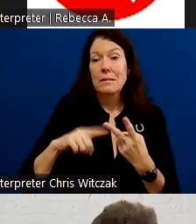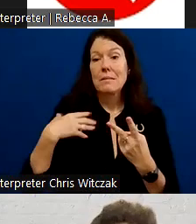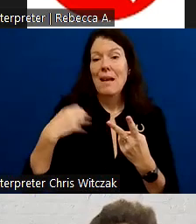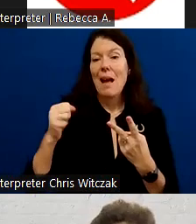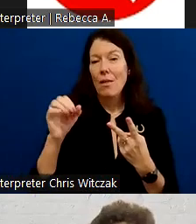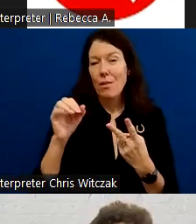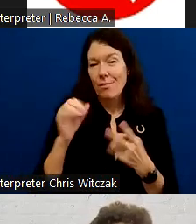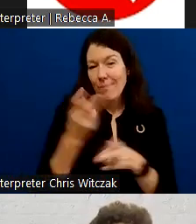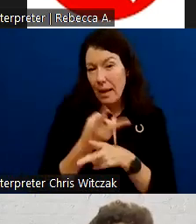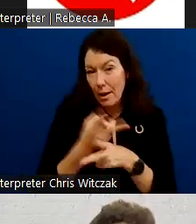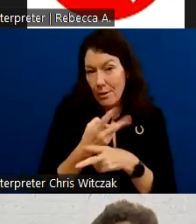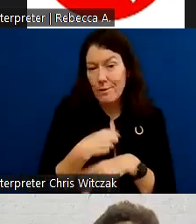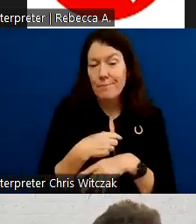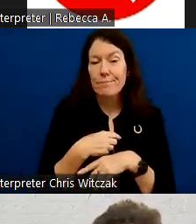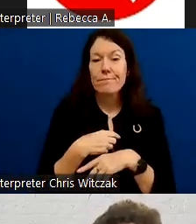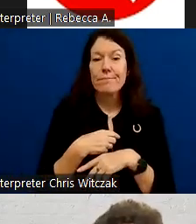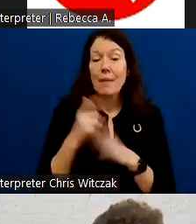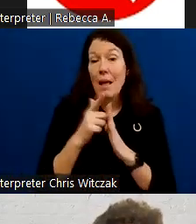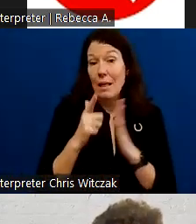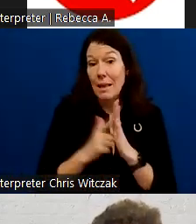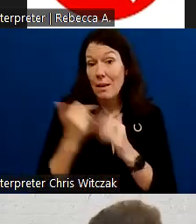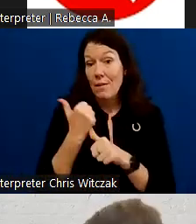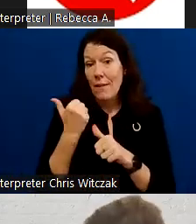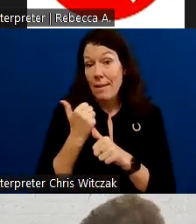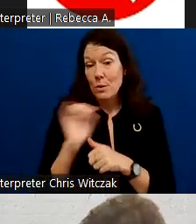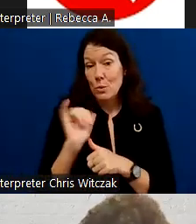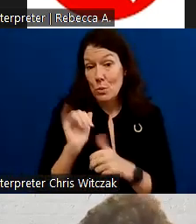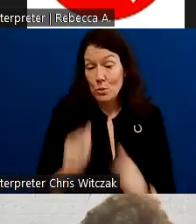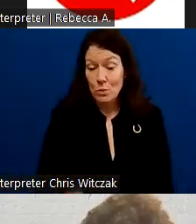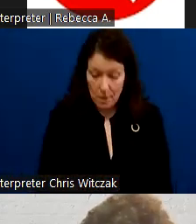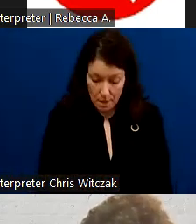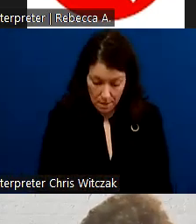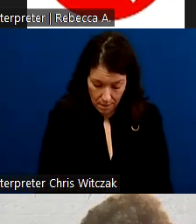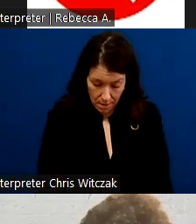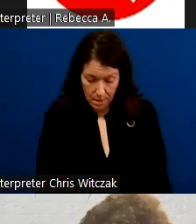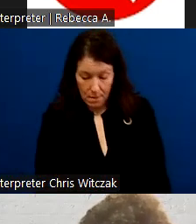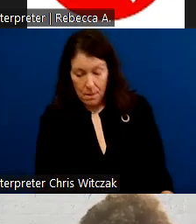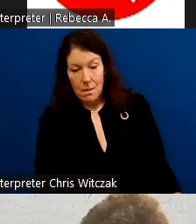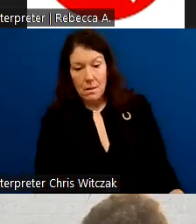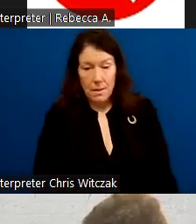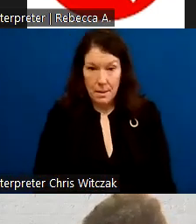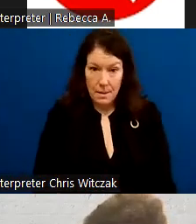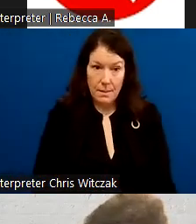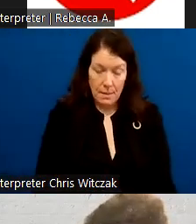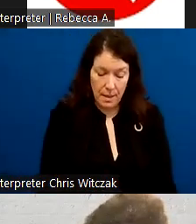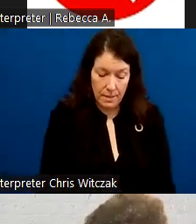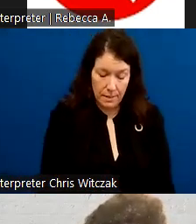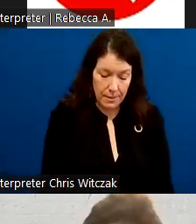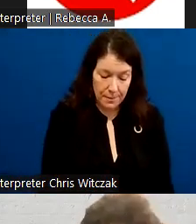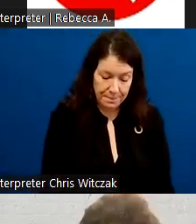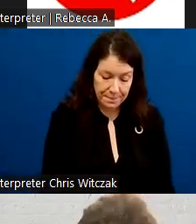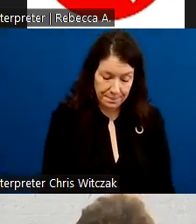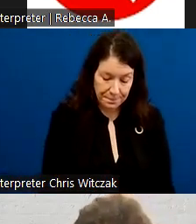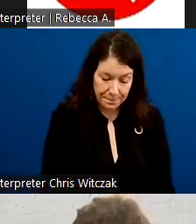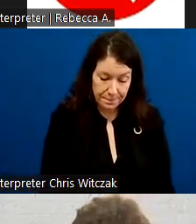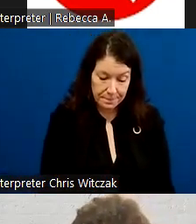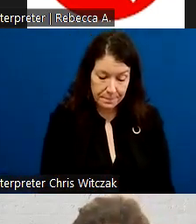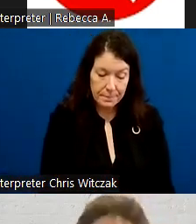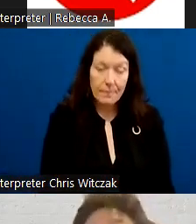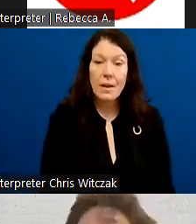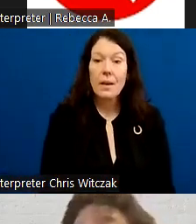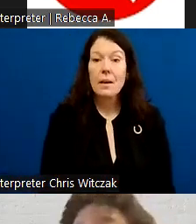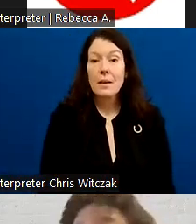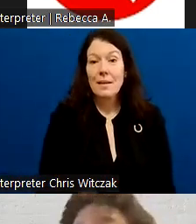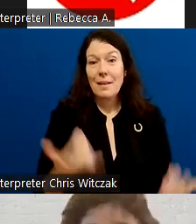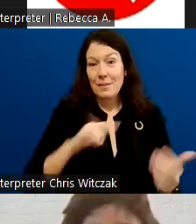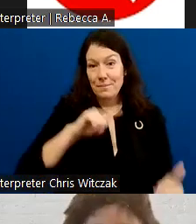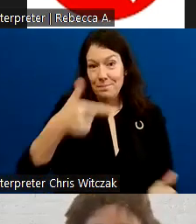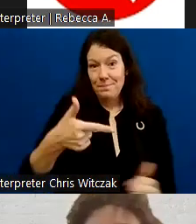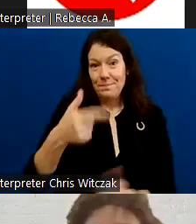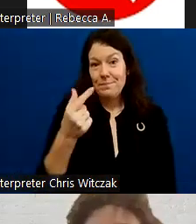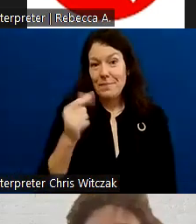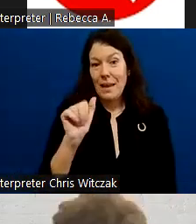health care and legal advocacy so um and I'll turn it back over to you for this one Gabriella